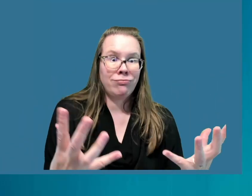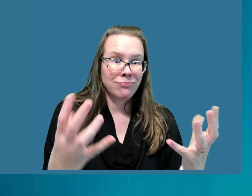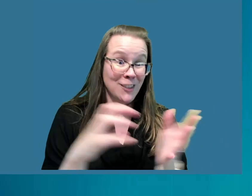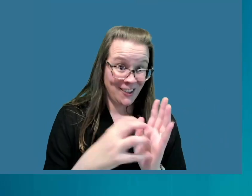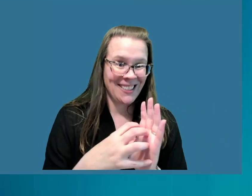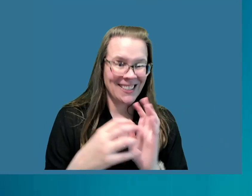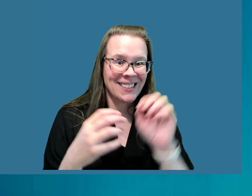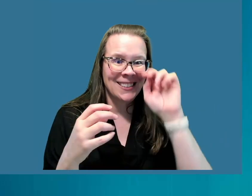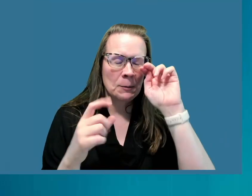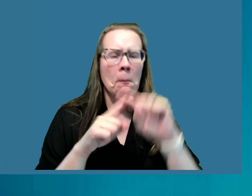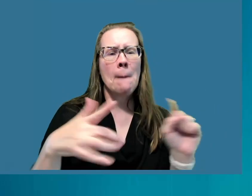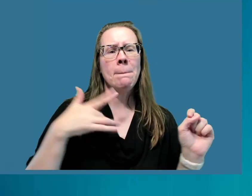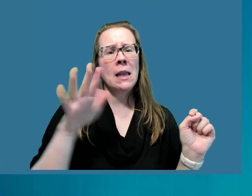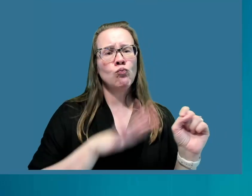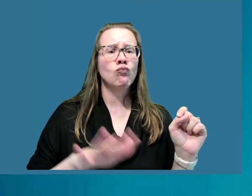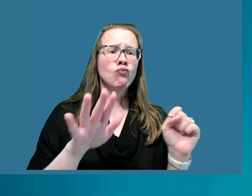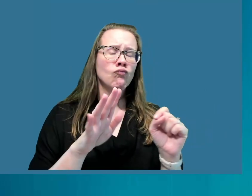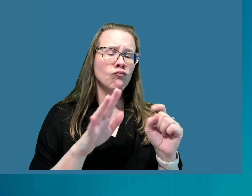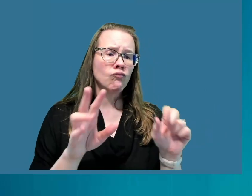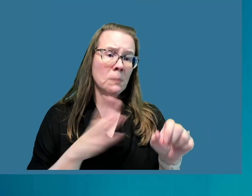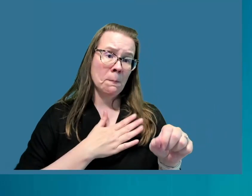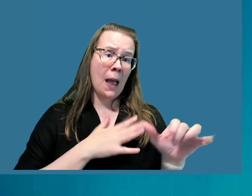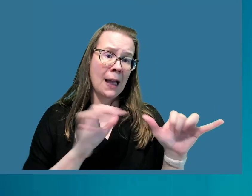will dramatically decrease; but if you use, like, tiny cookie cutters, you could make way